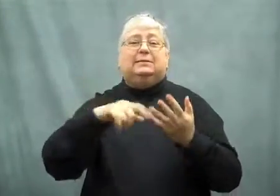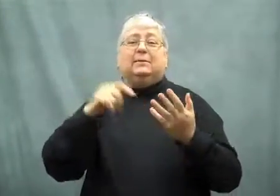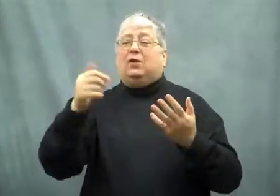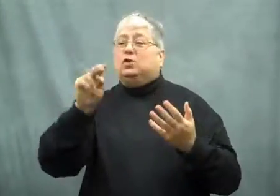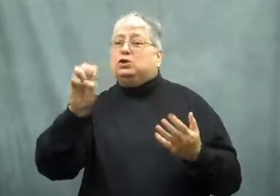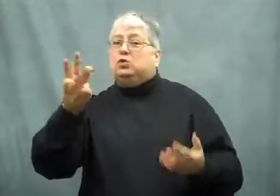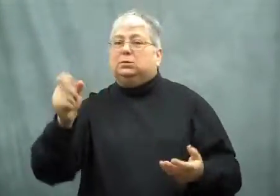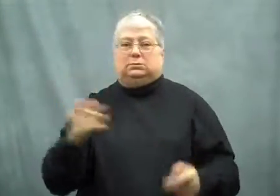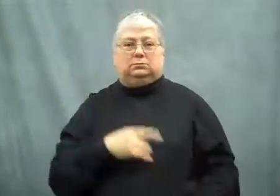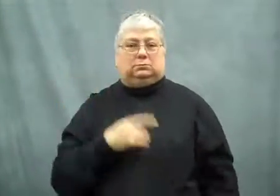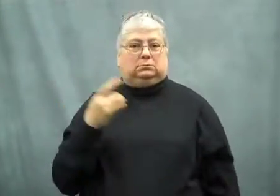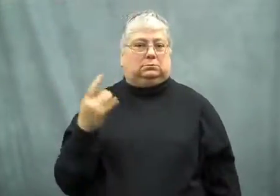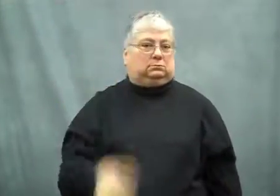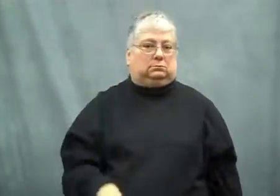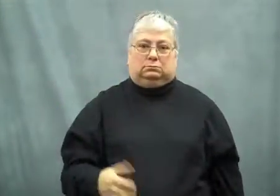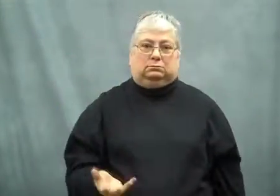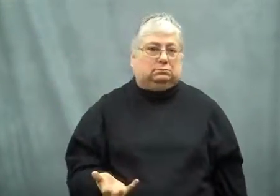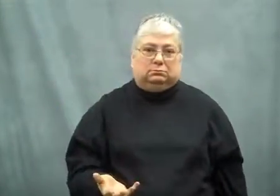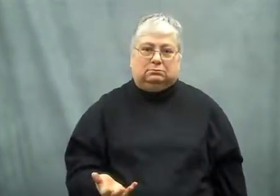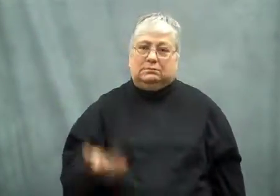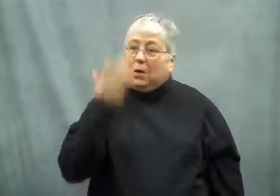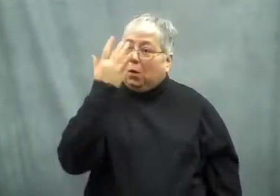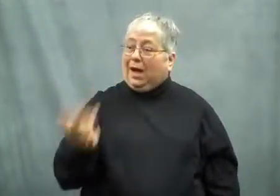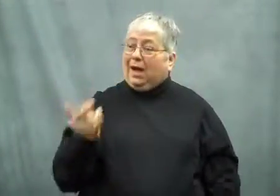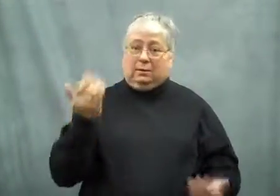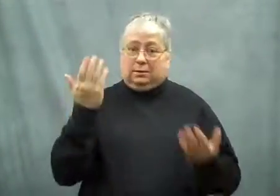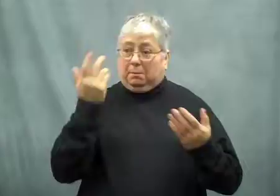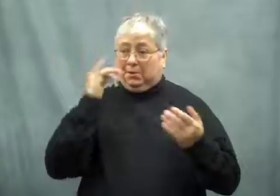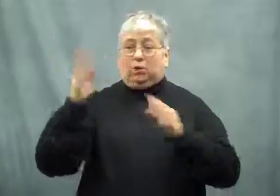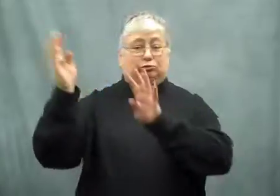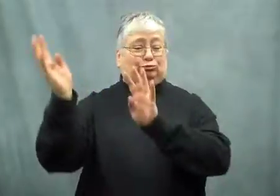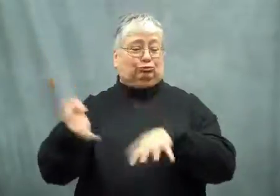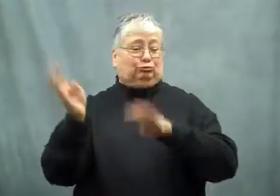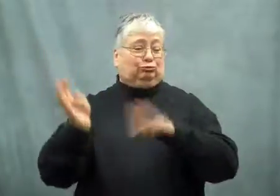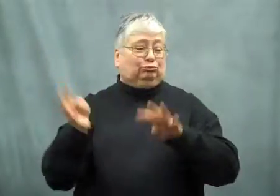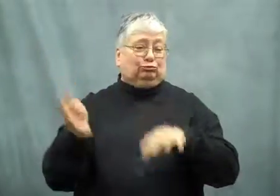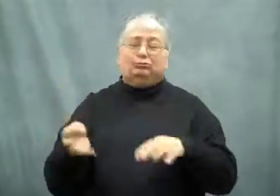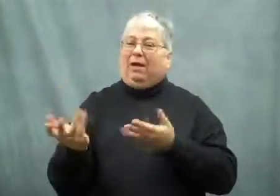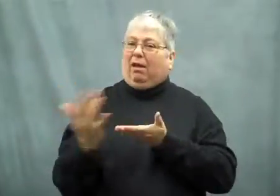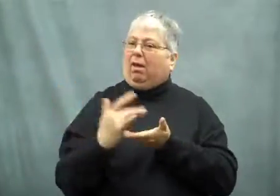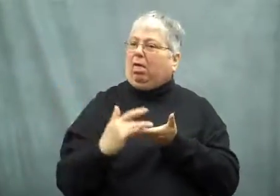and other news outlets don't like this practice.